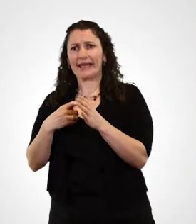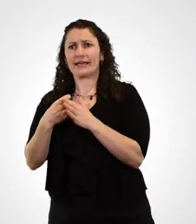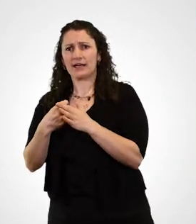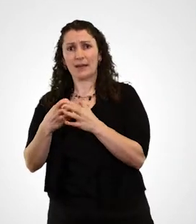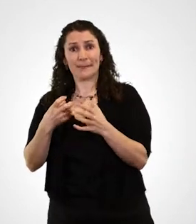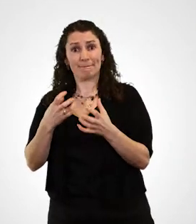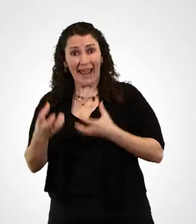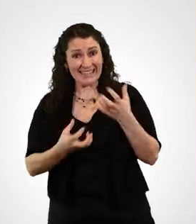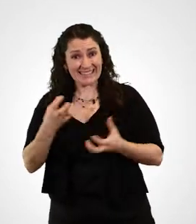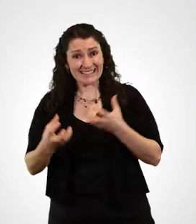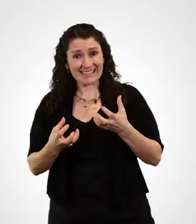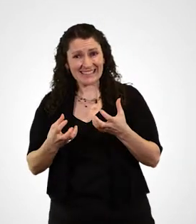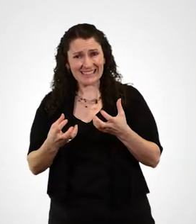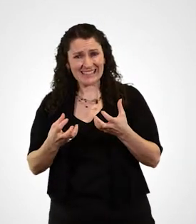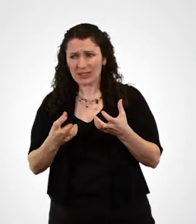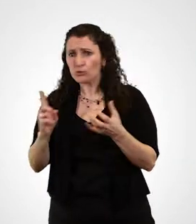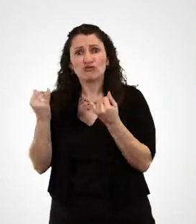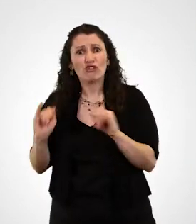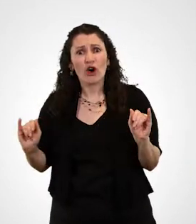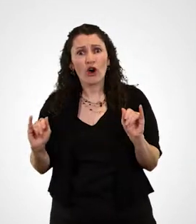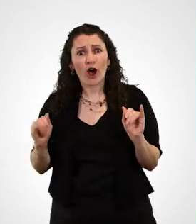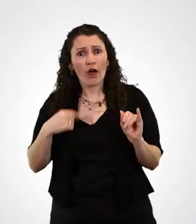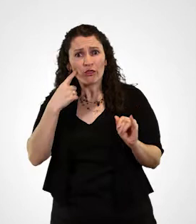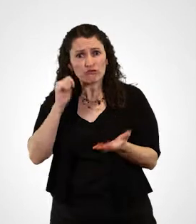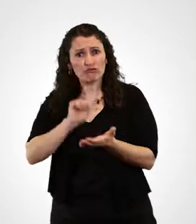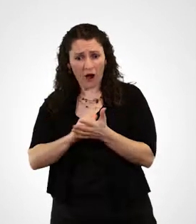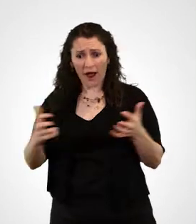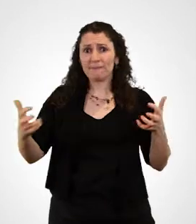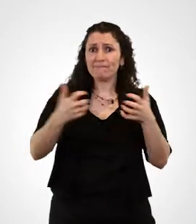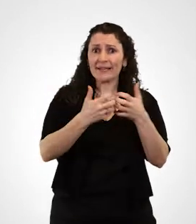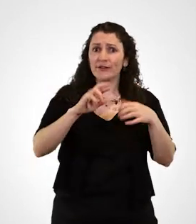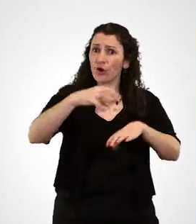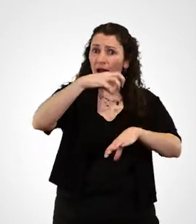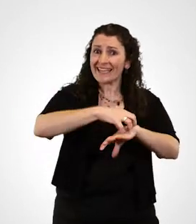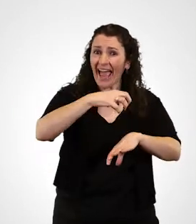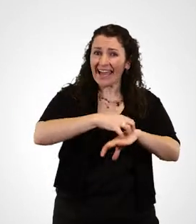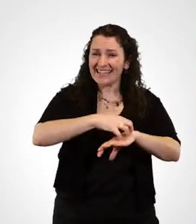No? What's wrong? It's "bake".